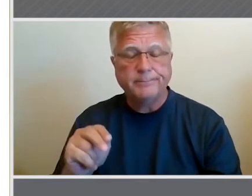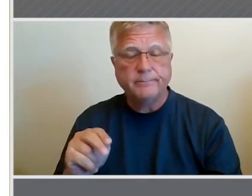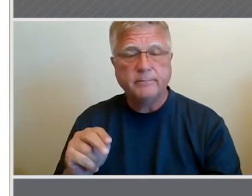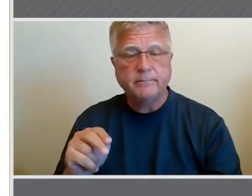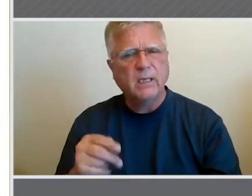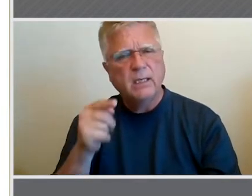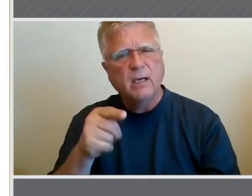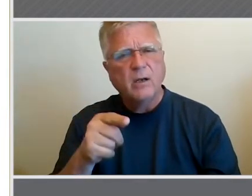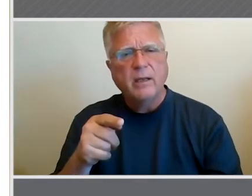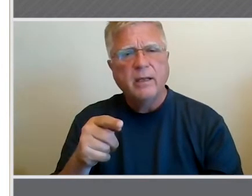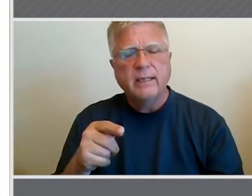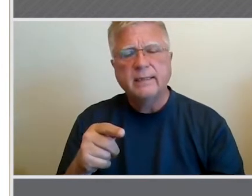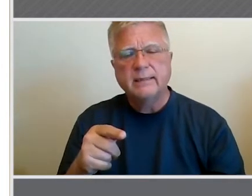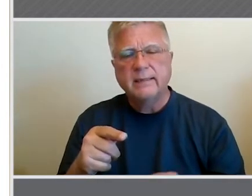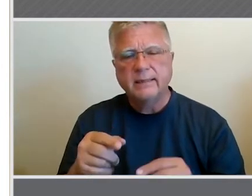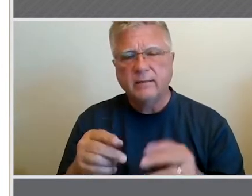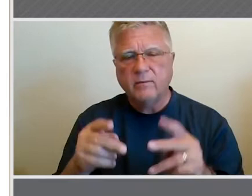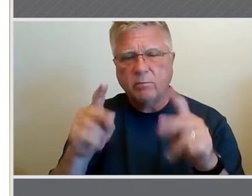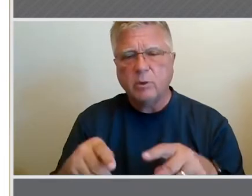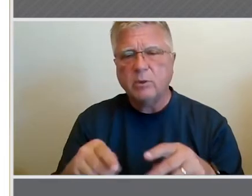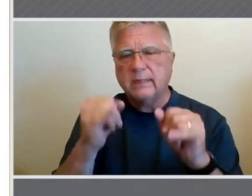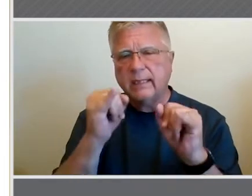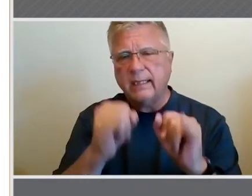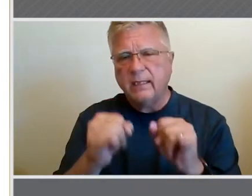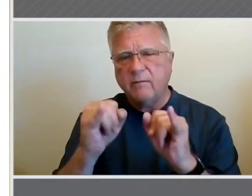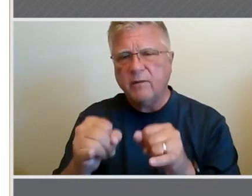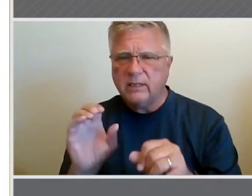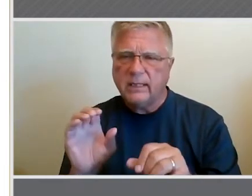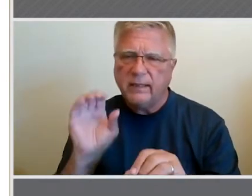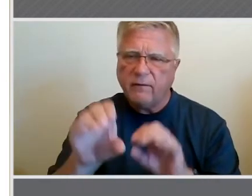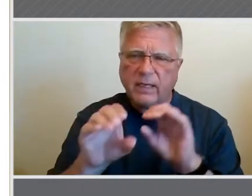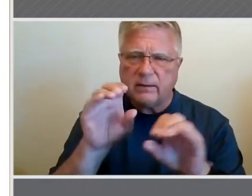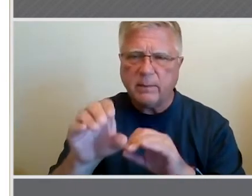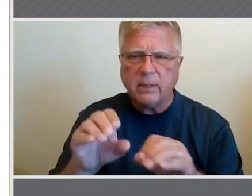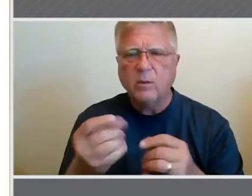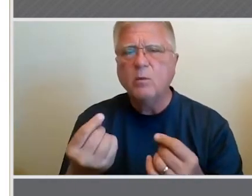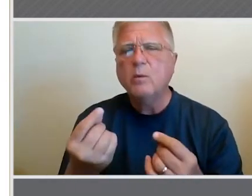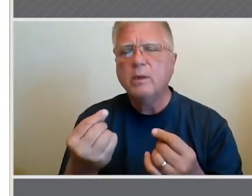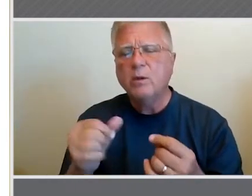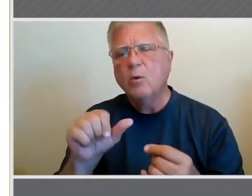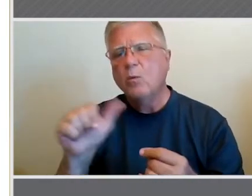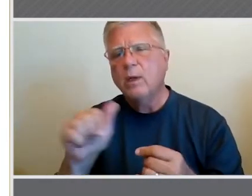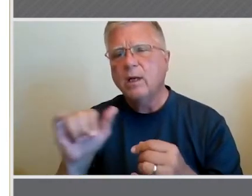Thanks. In addition to individually investing in individual businesses we also invest in ecosystem development